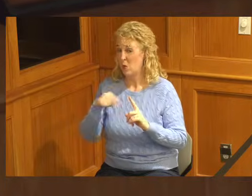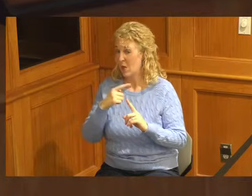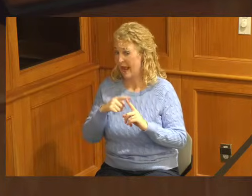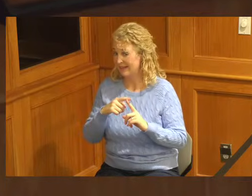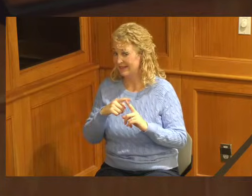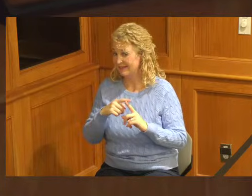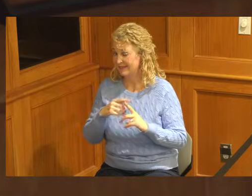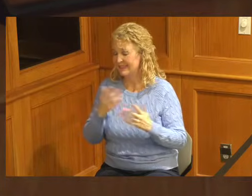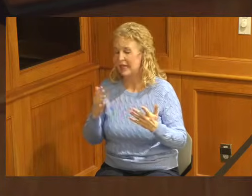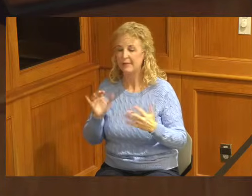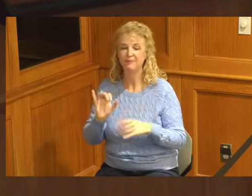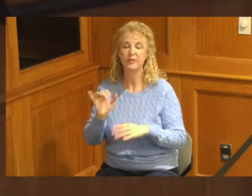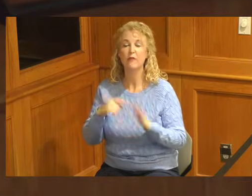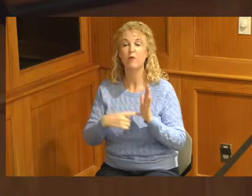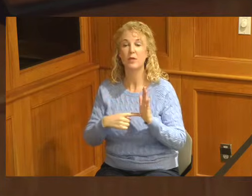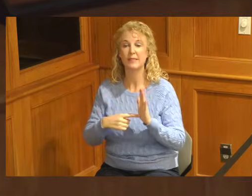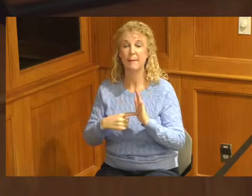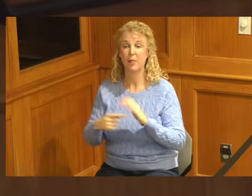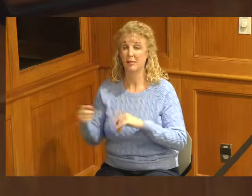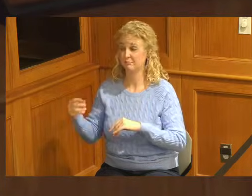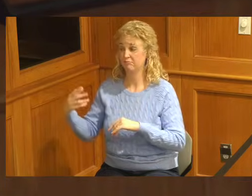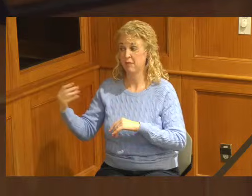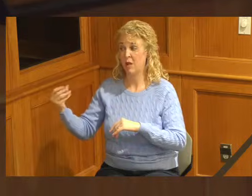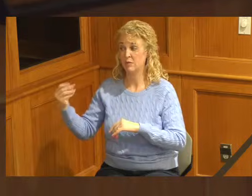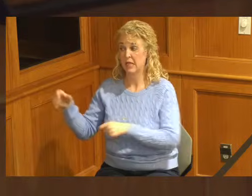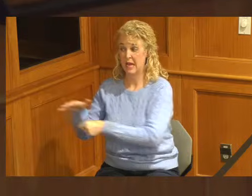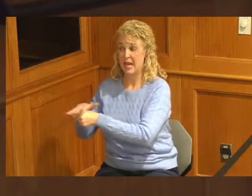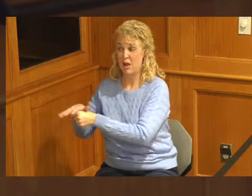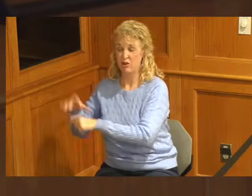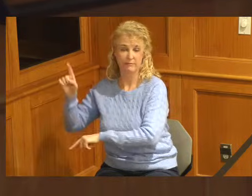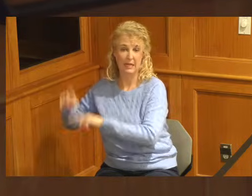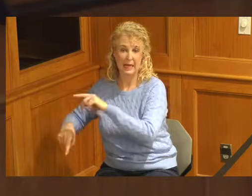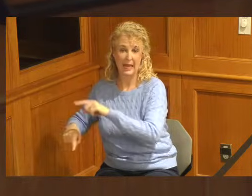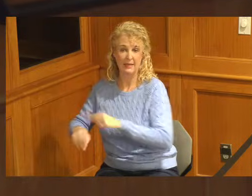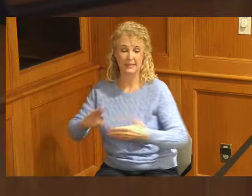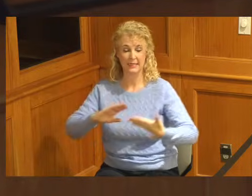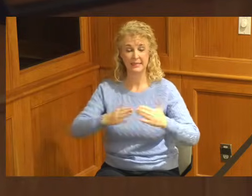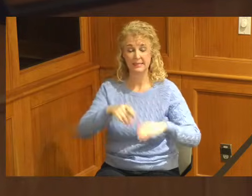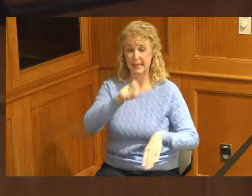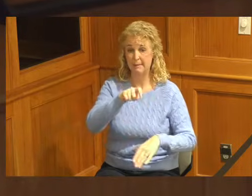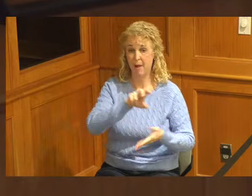done in one of the outlying jurisdictions? We have to invest in the city and it gives